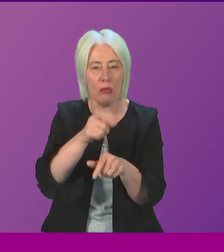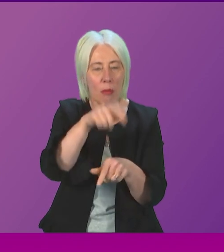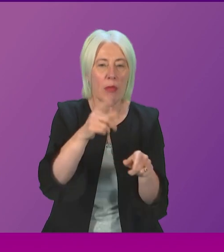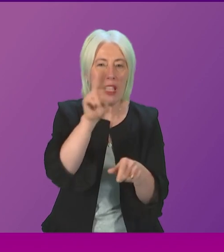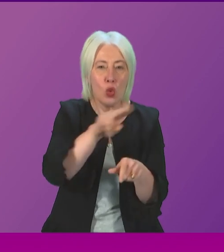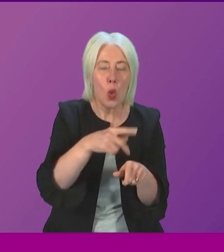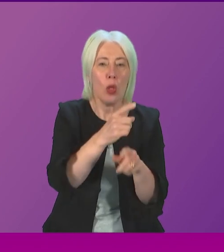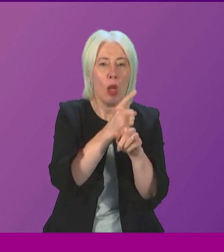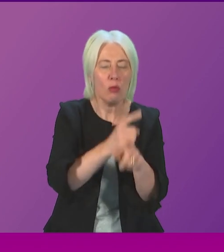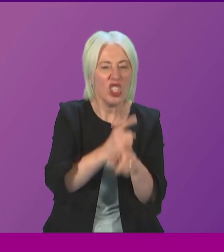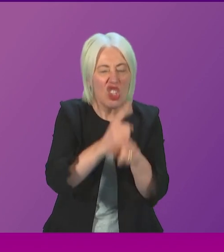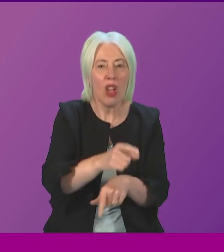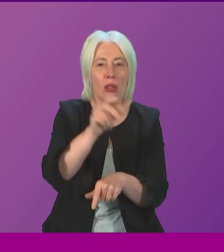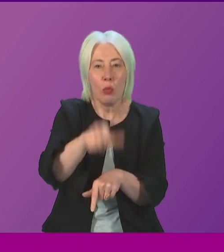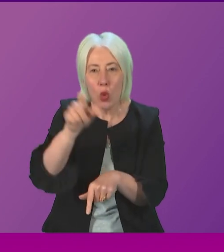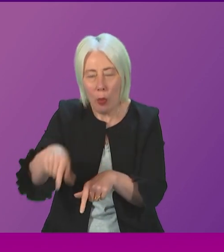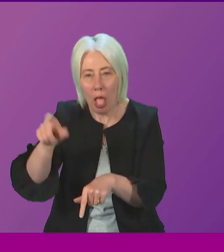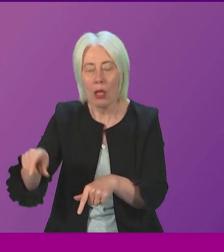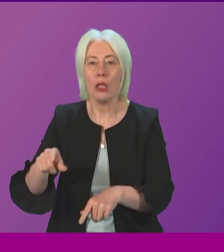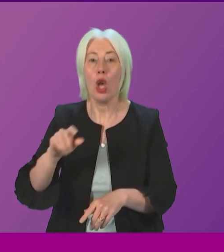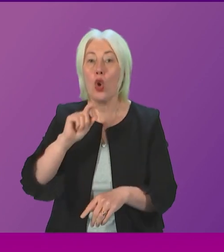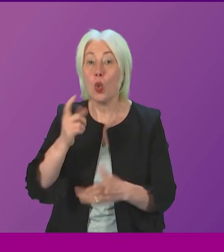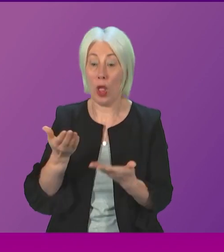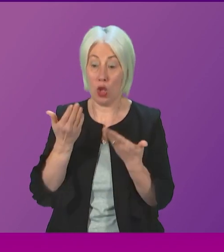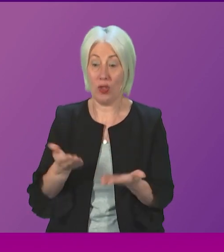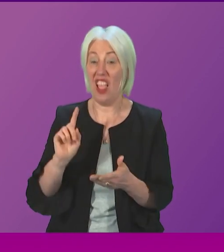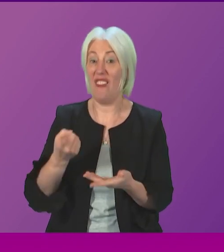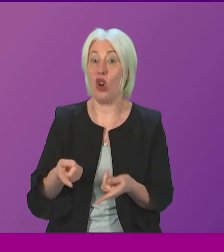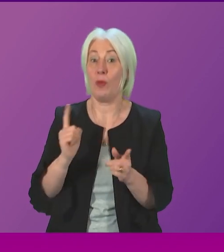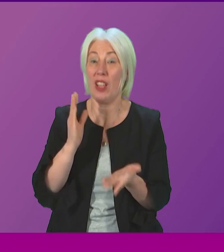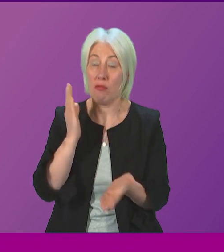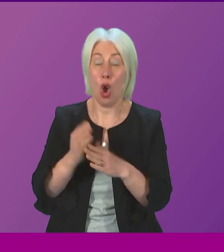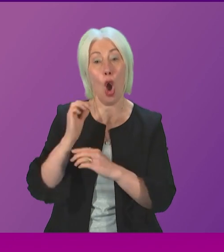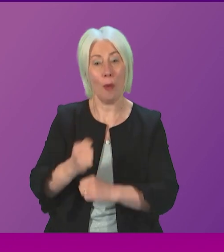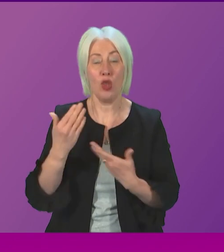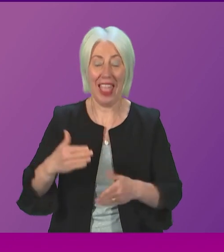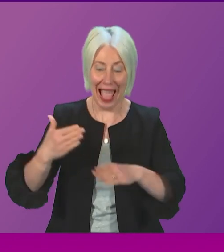Therefore, will the First Minister make a commitment today that an action plan to tackle